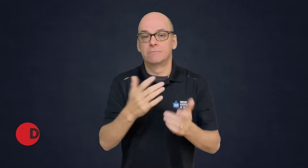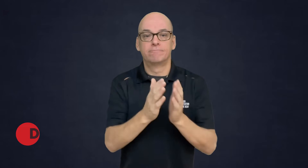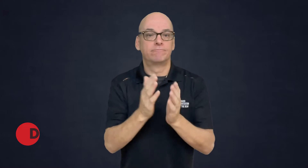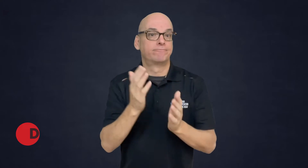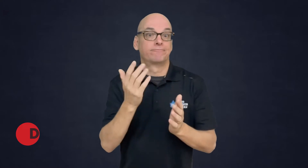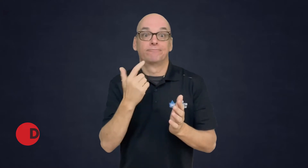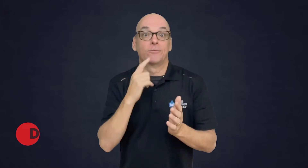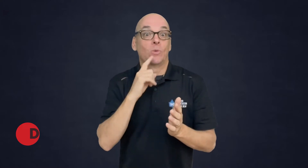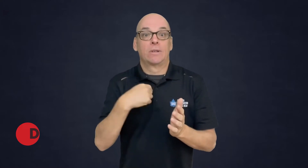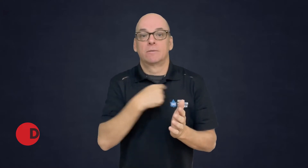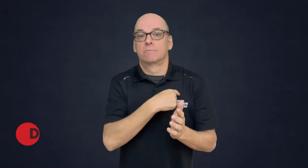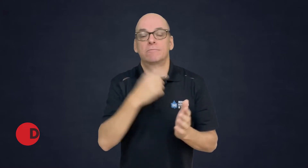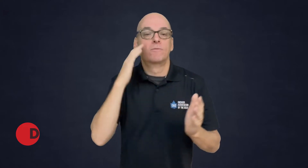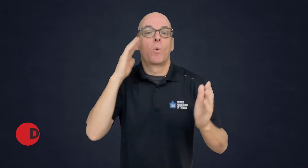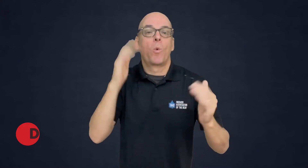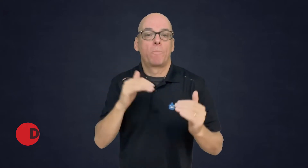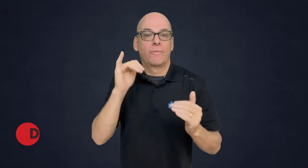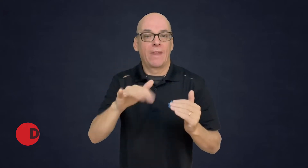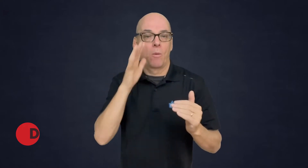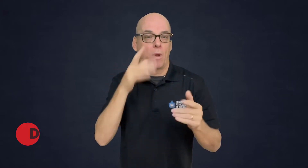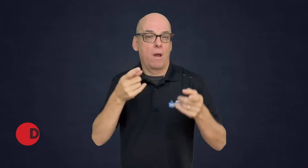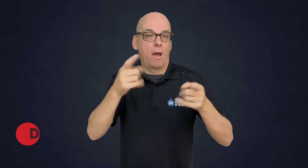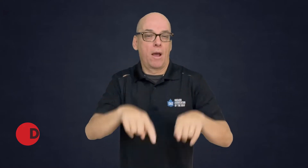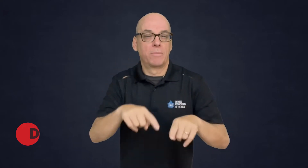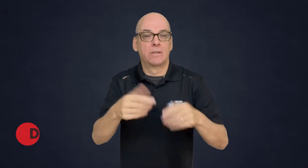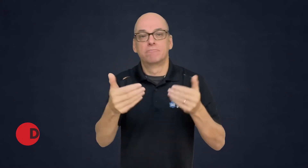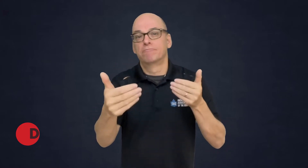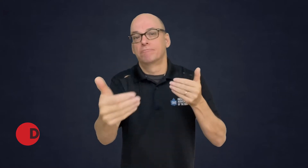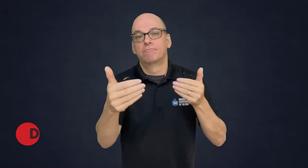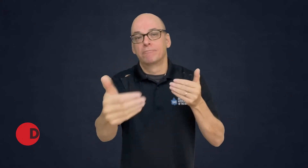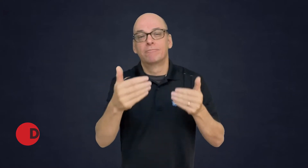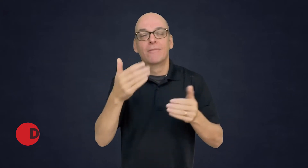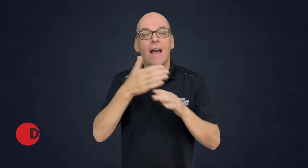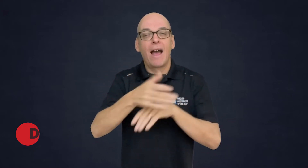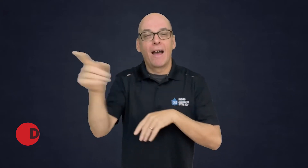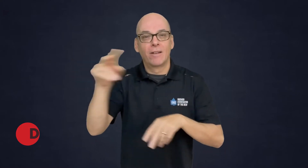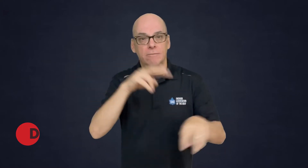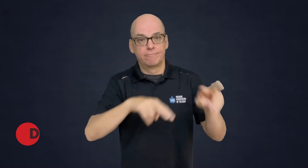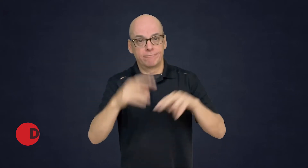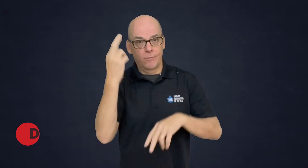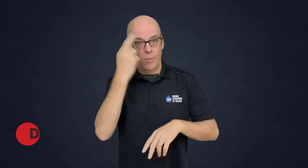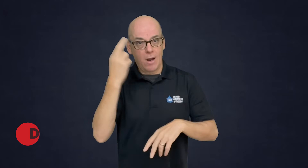That, we really hope will happen shortly after they have observed